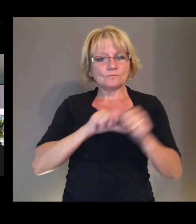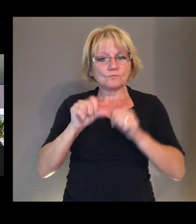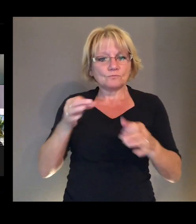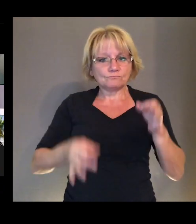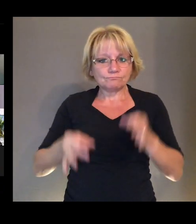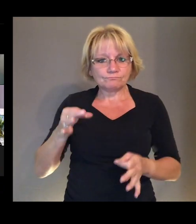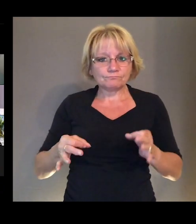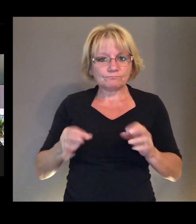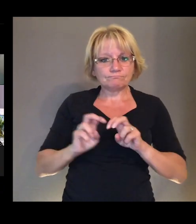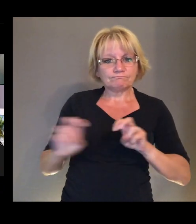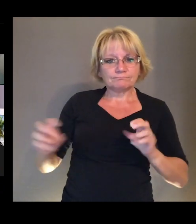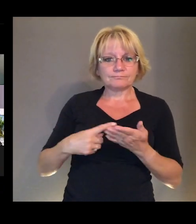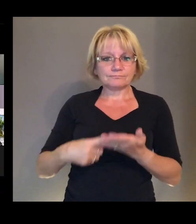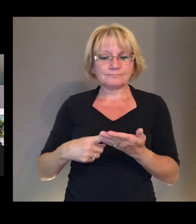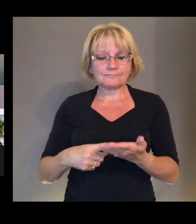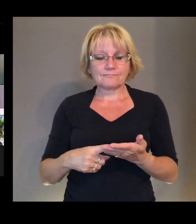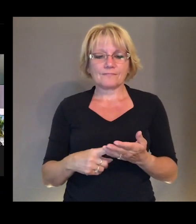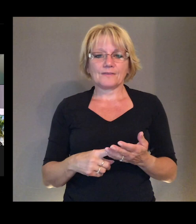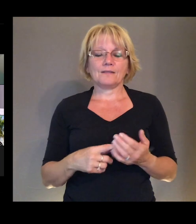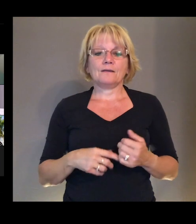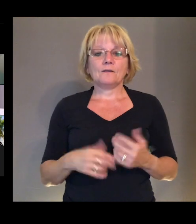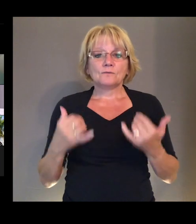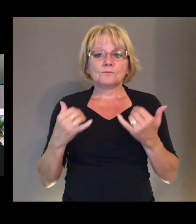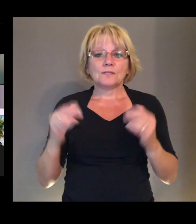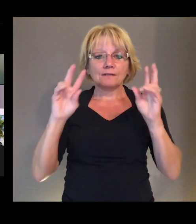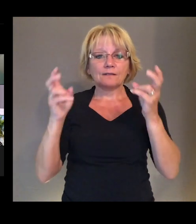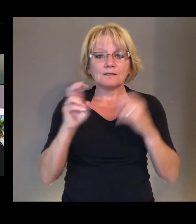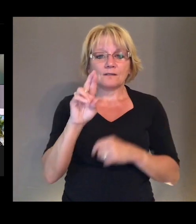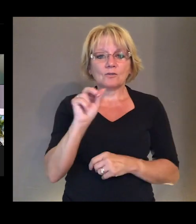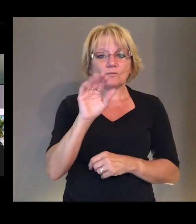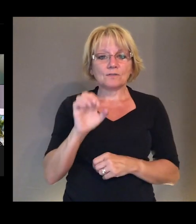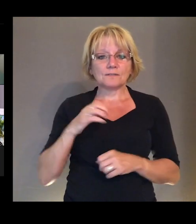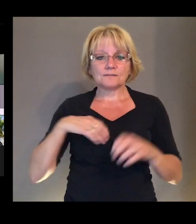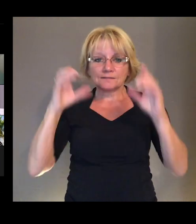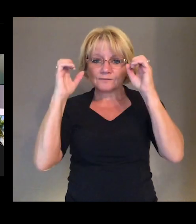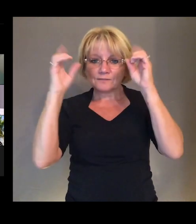Third Social Justice Forum, and today is race and educational inequity.